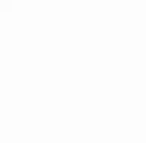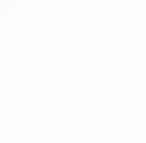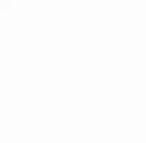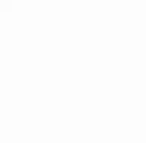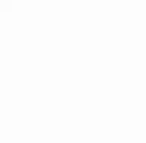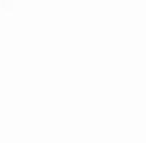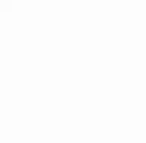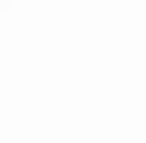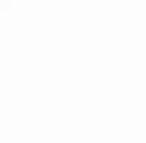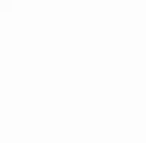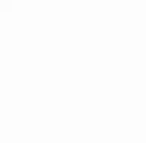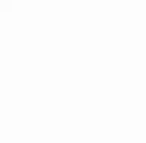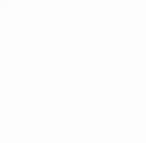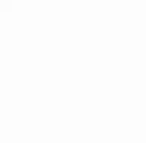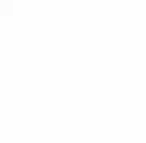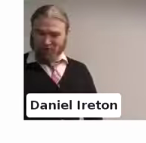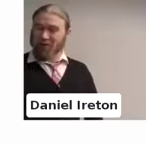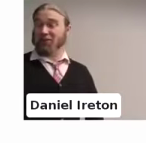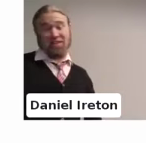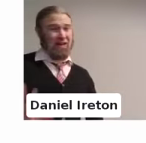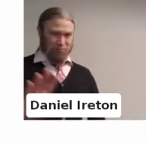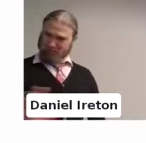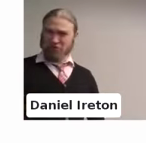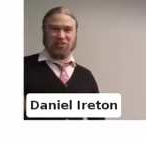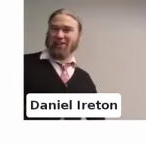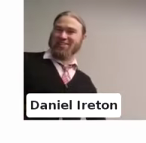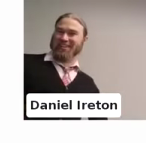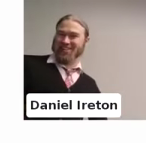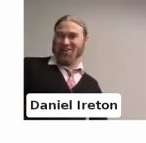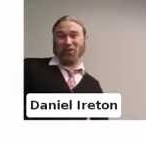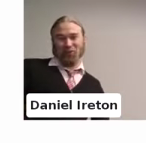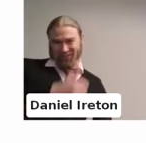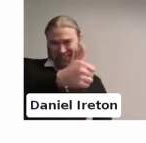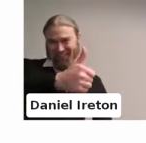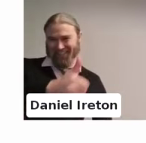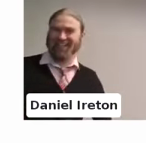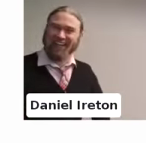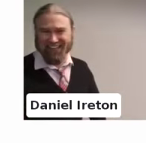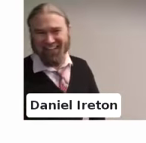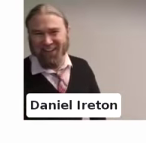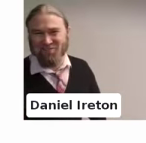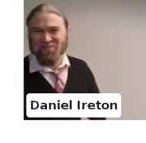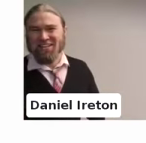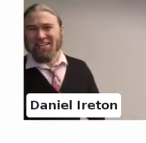Noelle: We have not talked about a board. Idea just popped into my head as you were talking about the events you did you've.